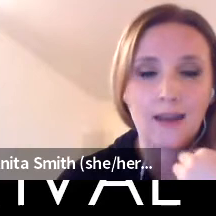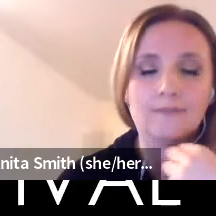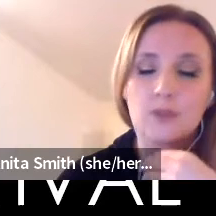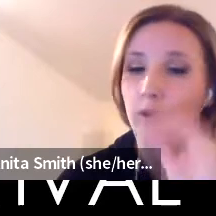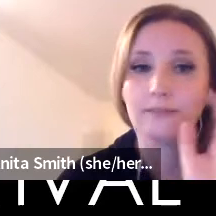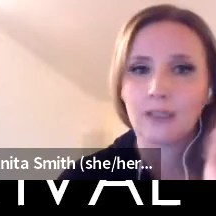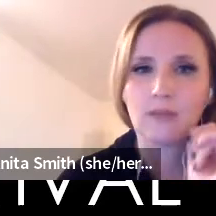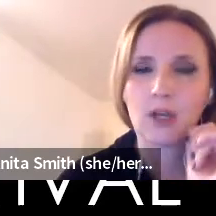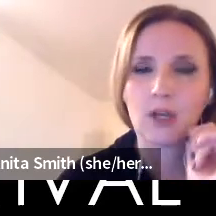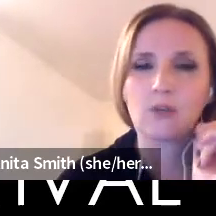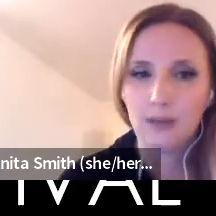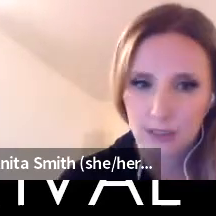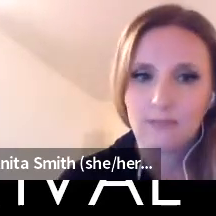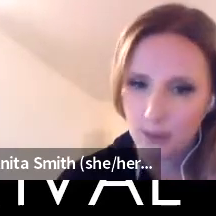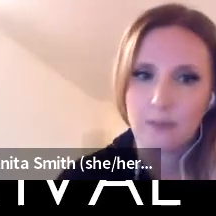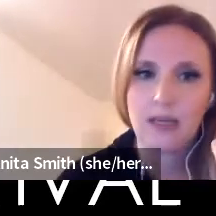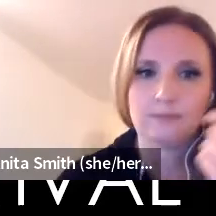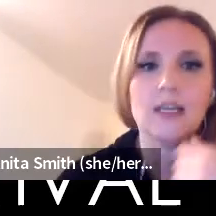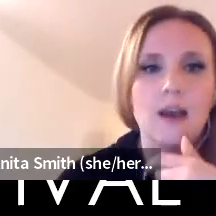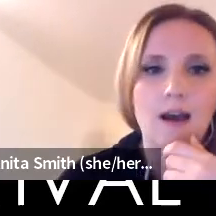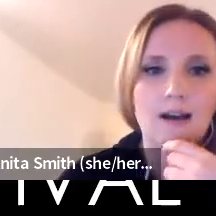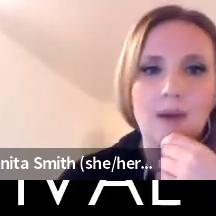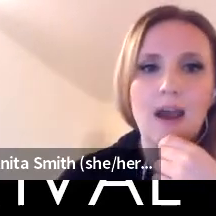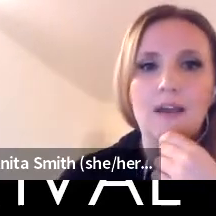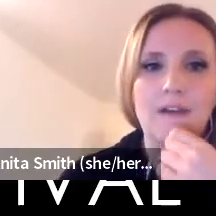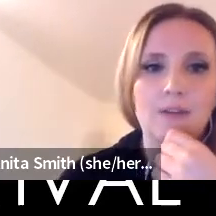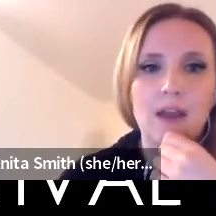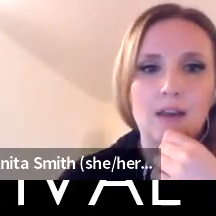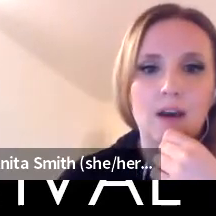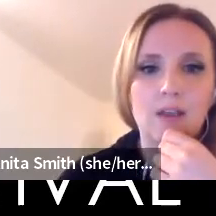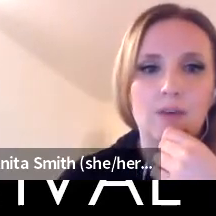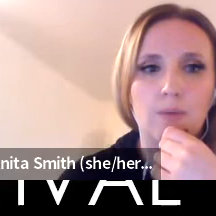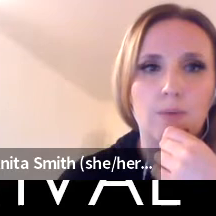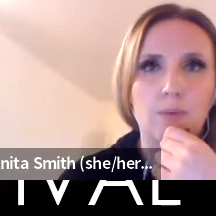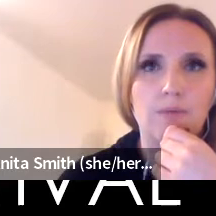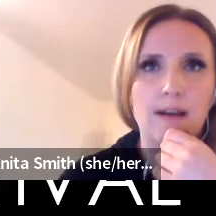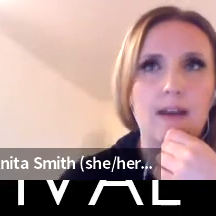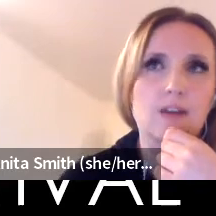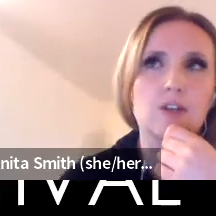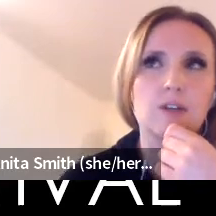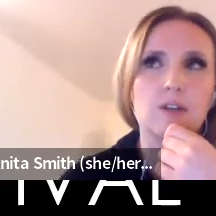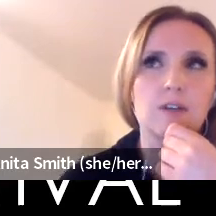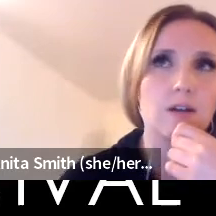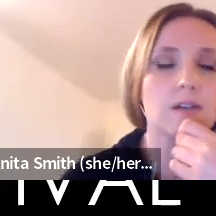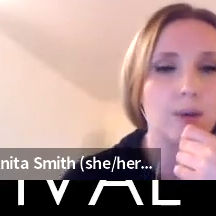I, sorry, not the royal we, it was me. I found that the financial model